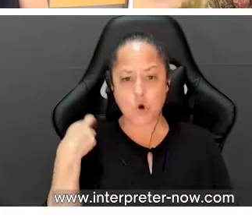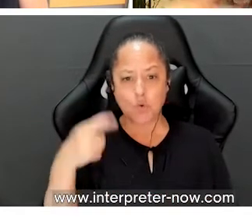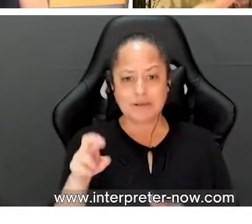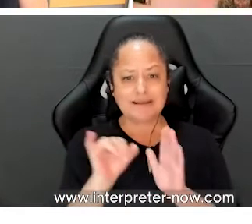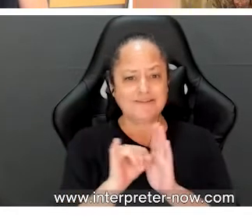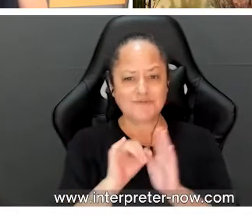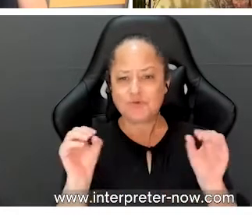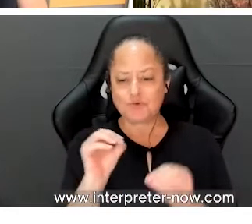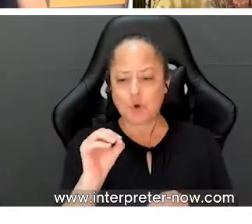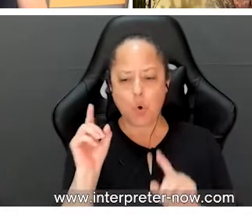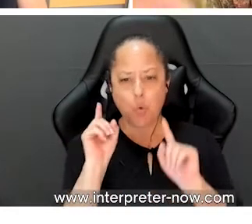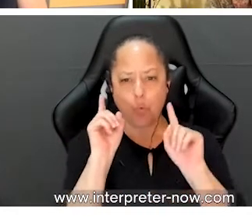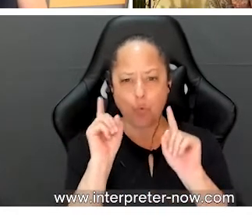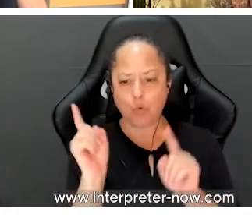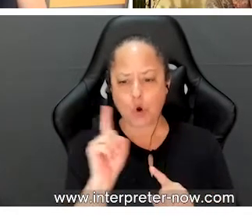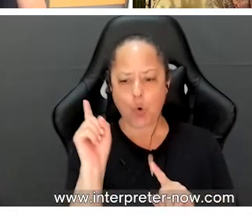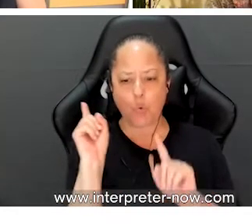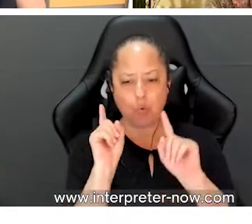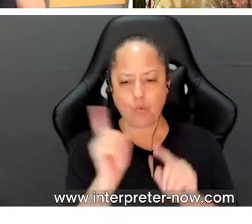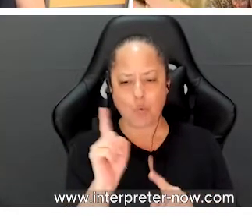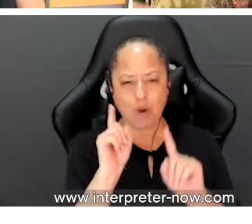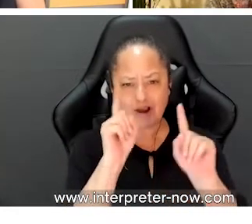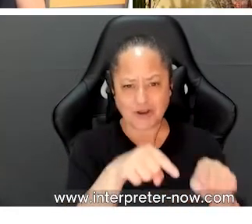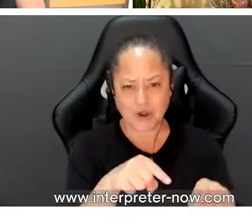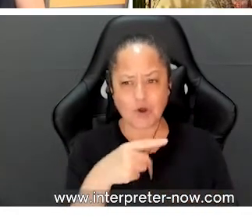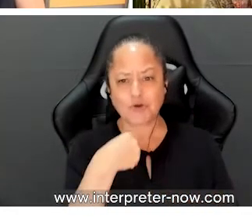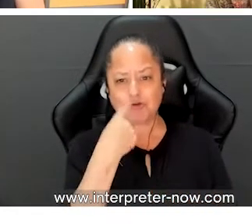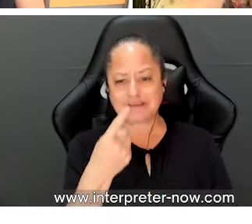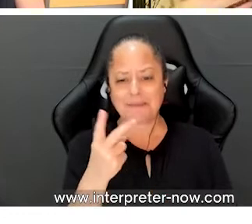Again, you're just telling them, "Oh, you need to just keep that to yourself because this isn't professional."